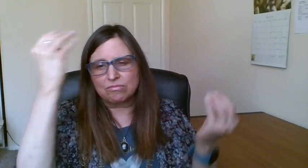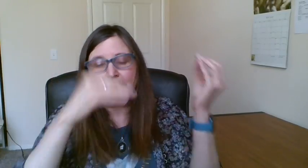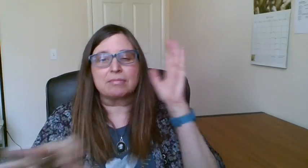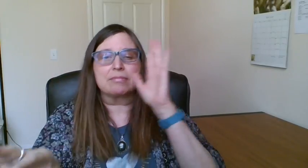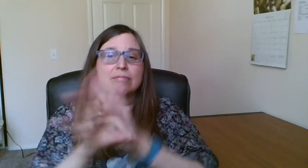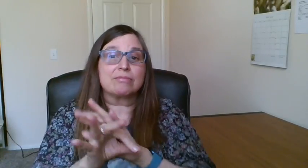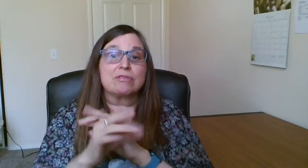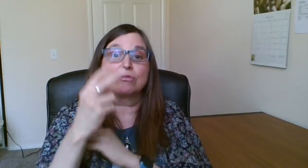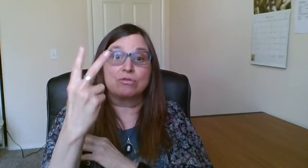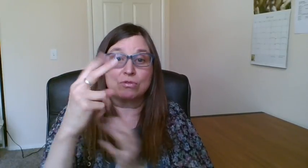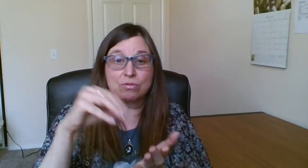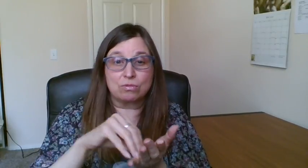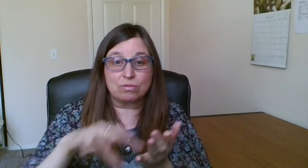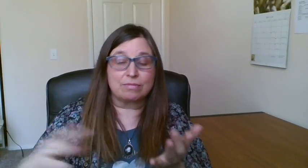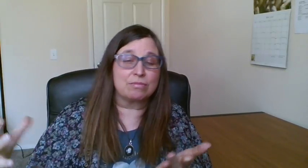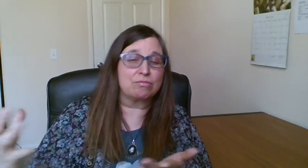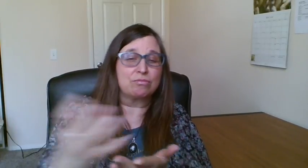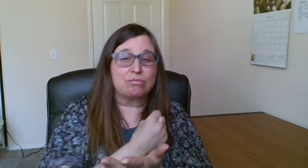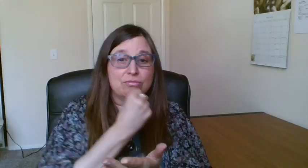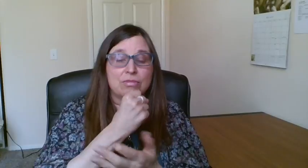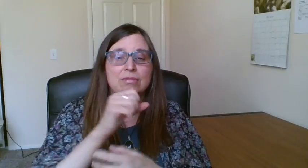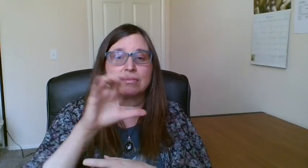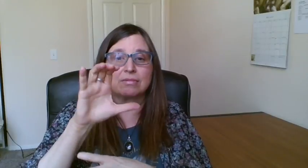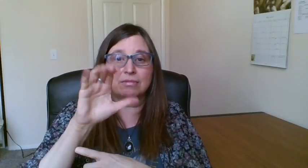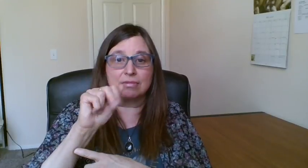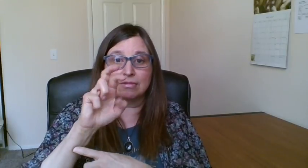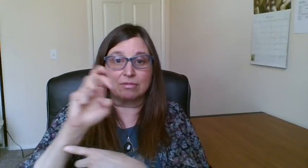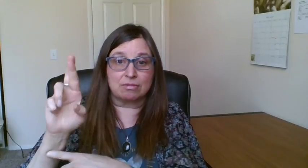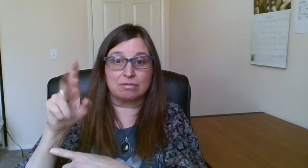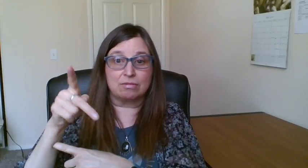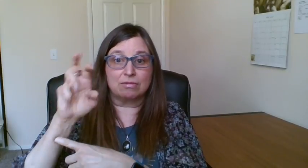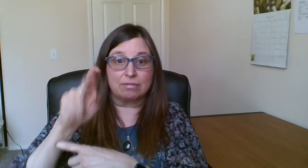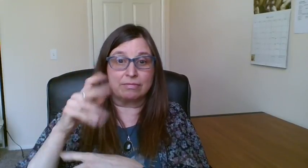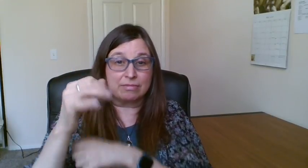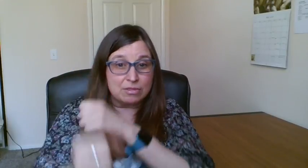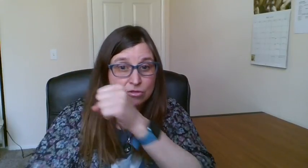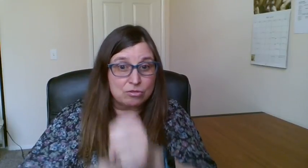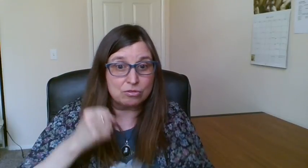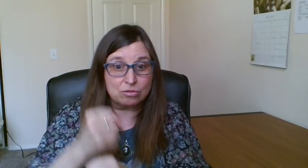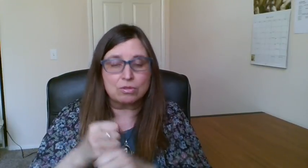I've narrowed it down to two students. Choose students that deserve this recognition.